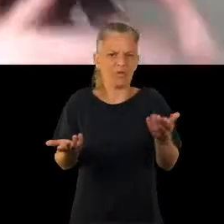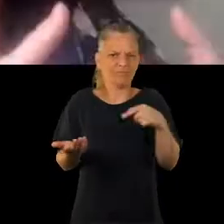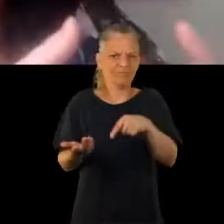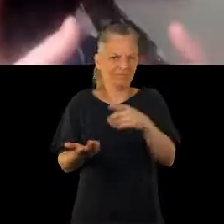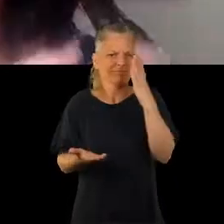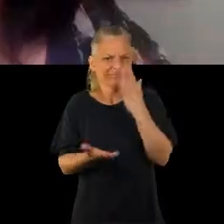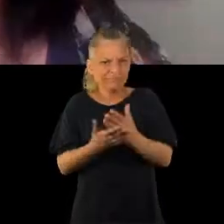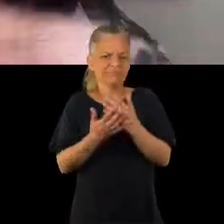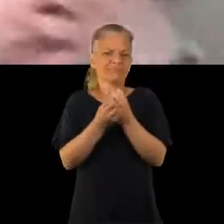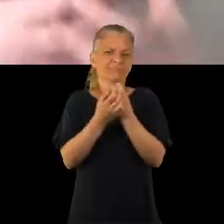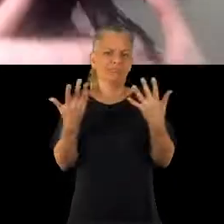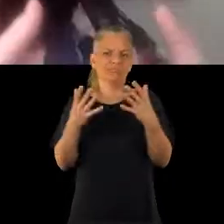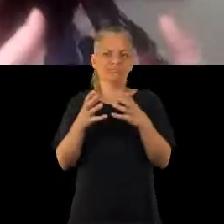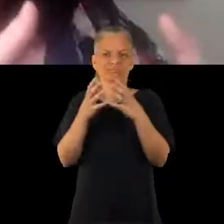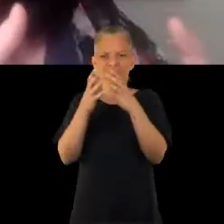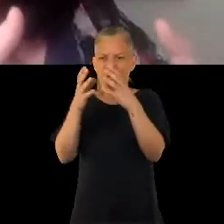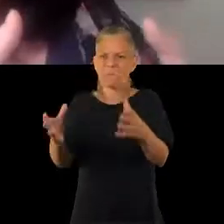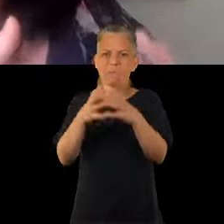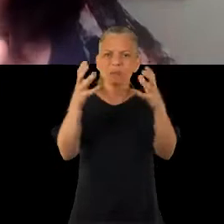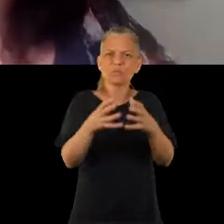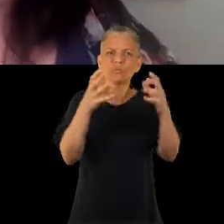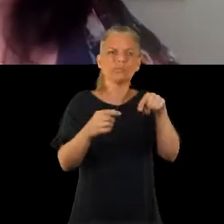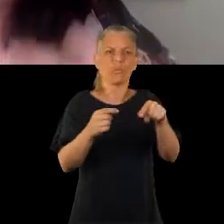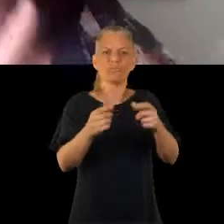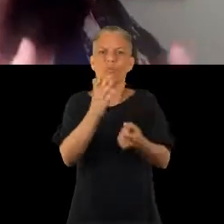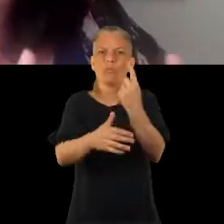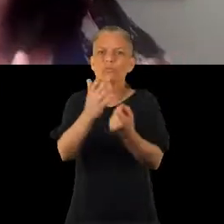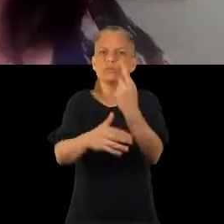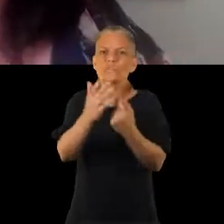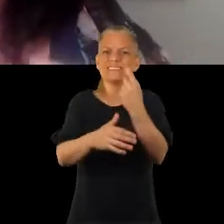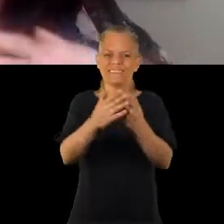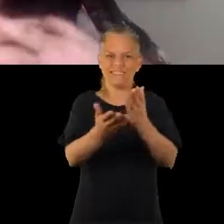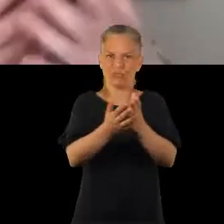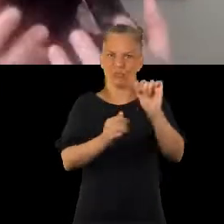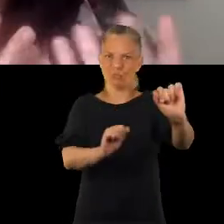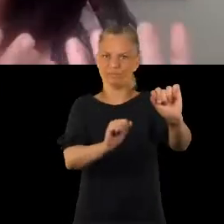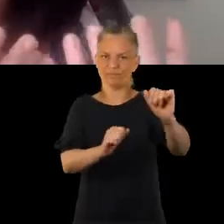us into recovery or whether that’s leading us into communities or whether that’s just getting